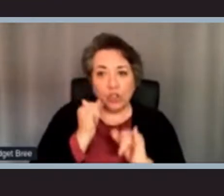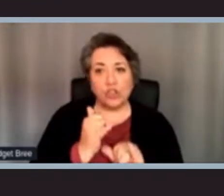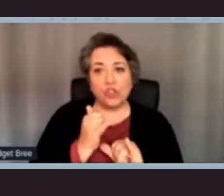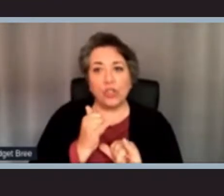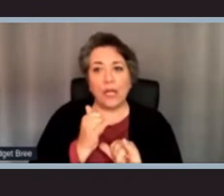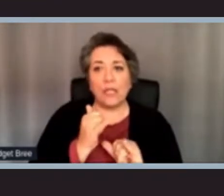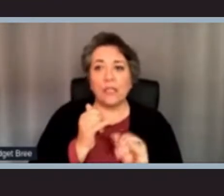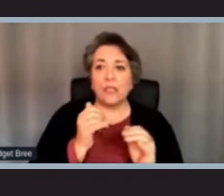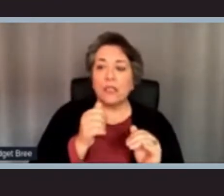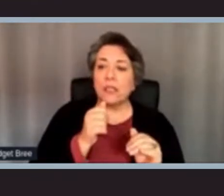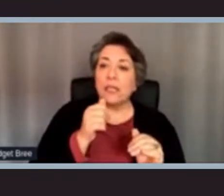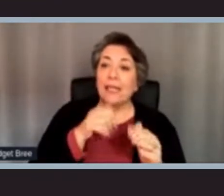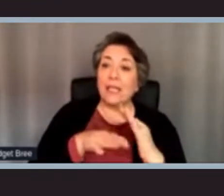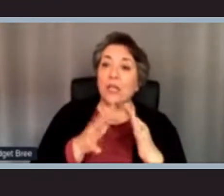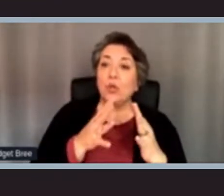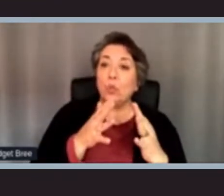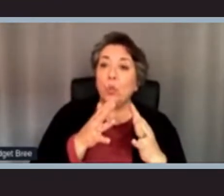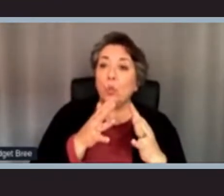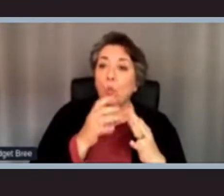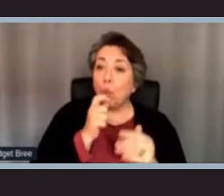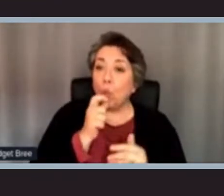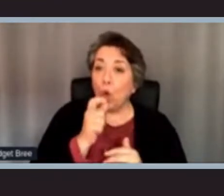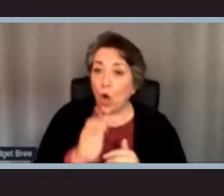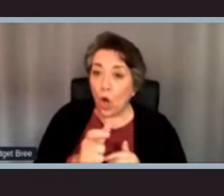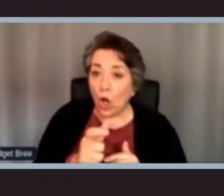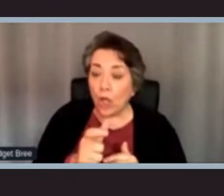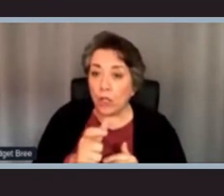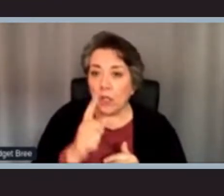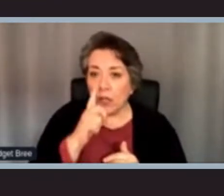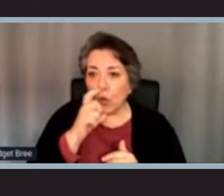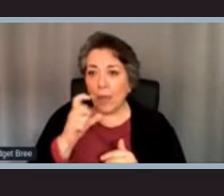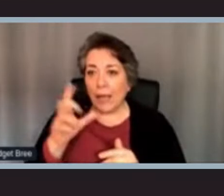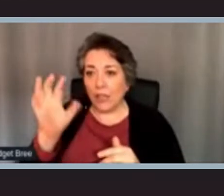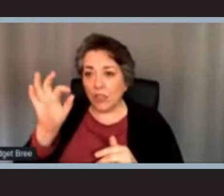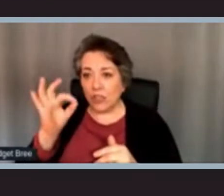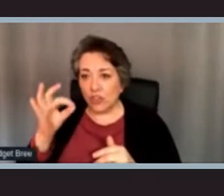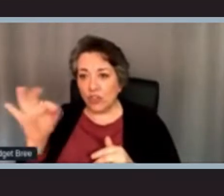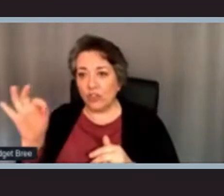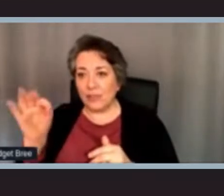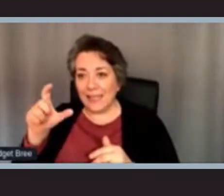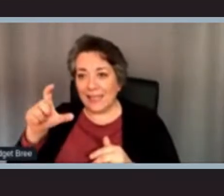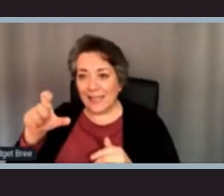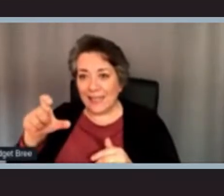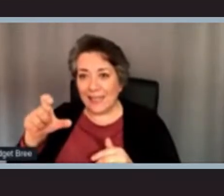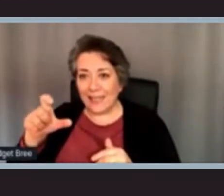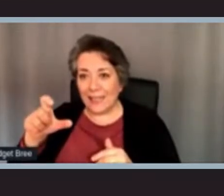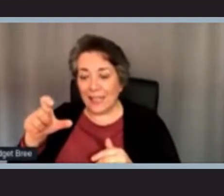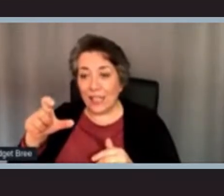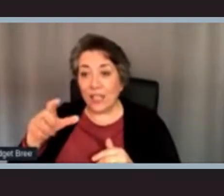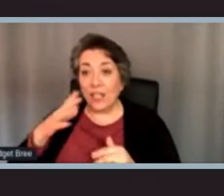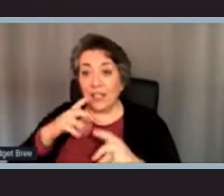or Excel you can select a check box within the inspection results panel to “keep accessibility checker running while I work”.